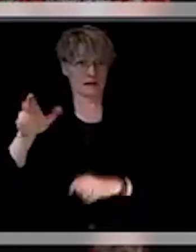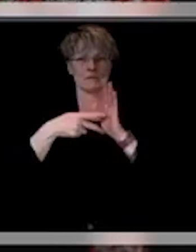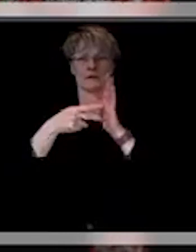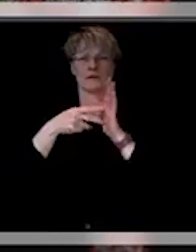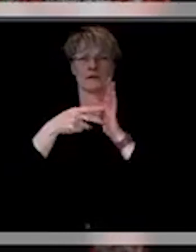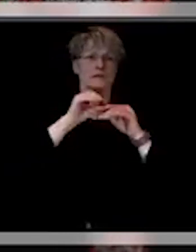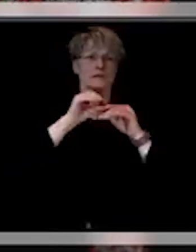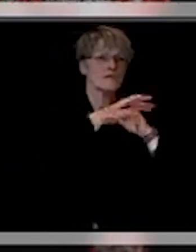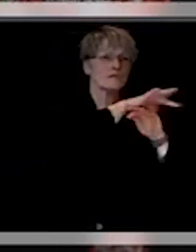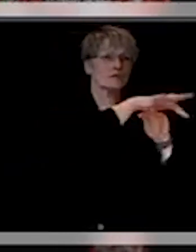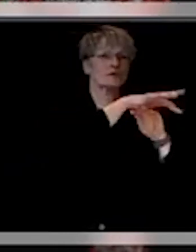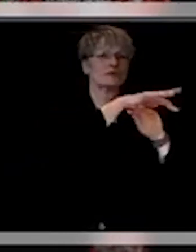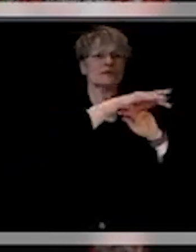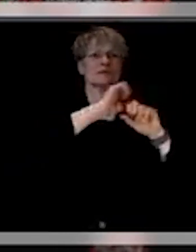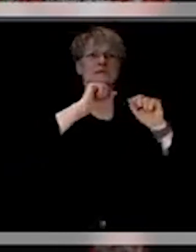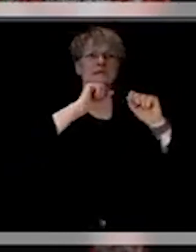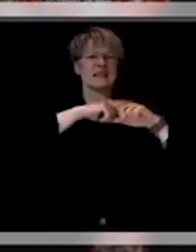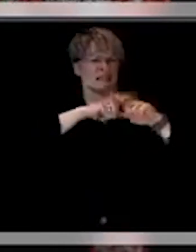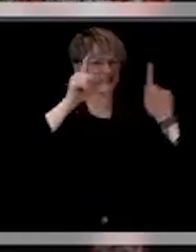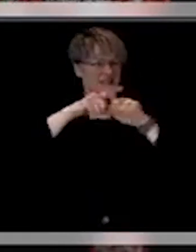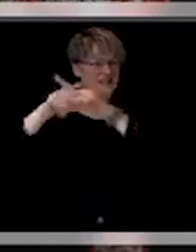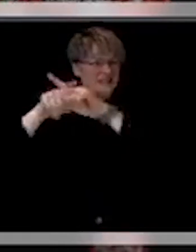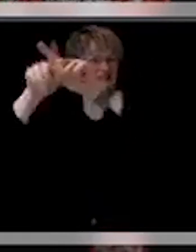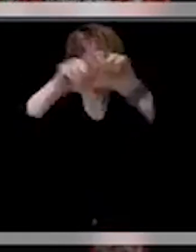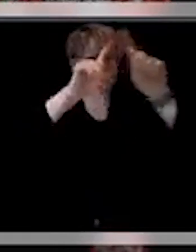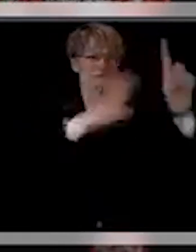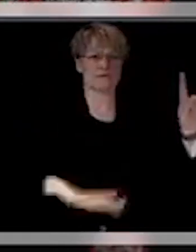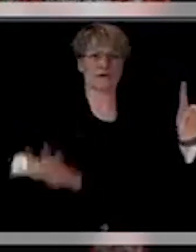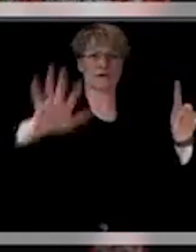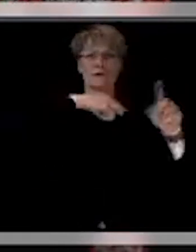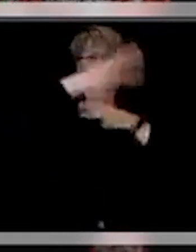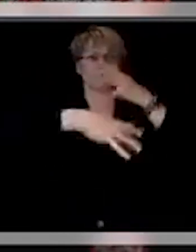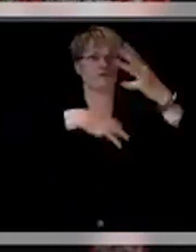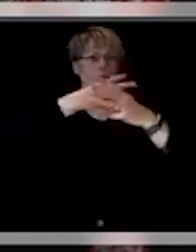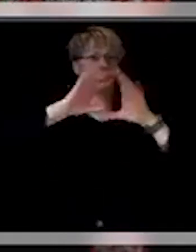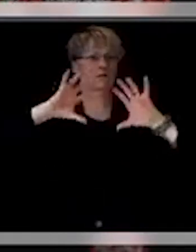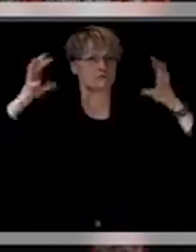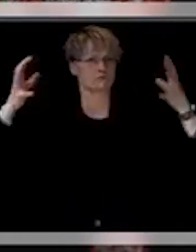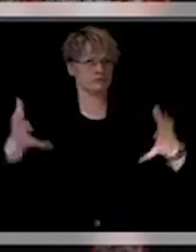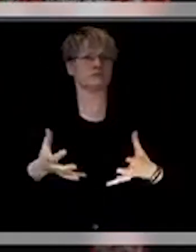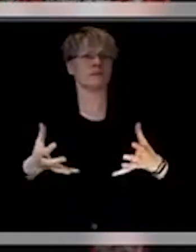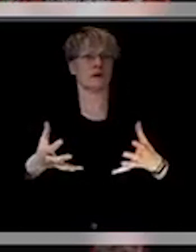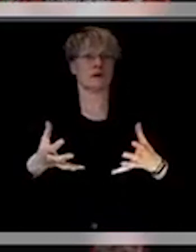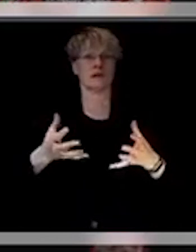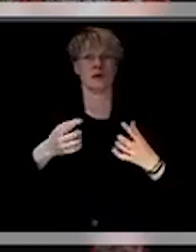pandemic. It has not gone away. It doesn't benefit us one bit to pretend that something